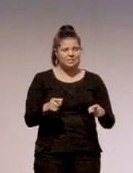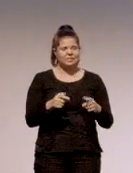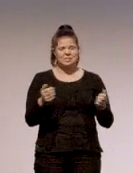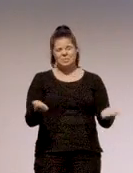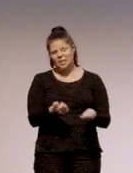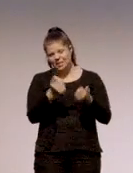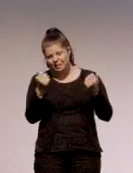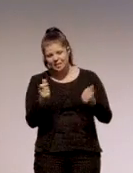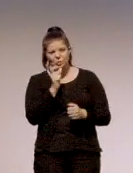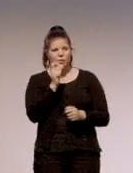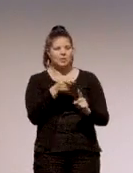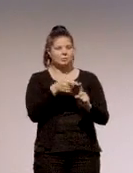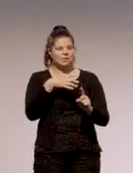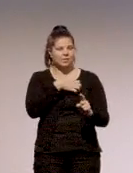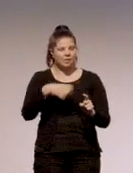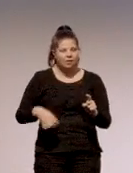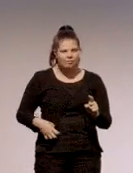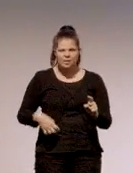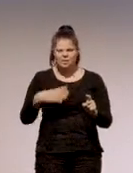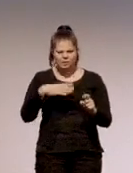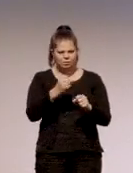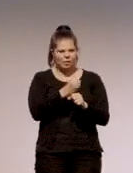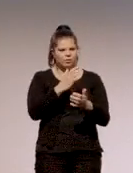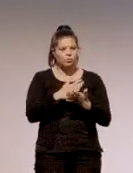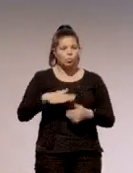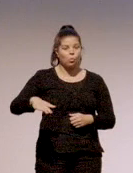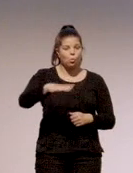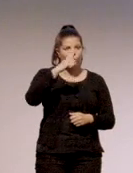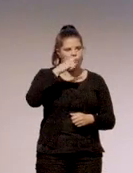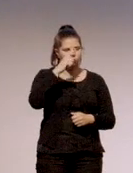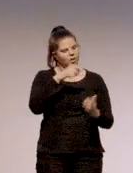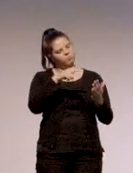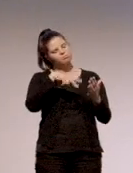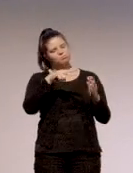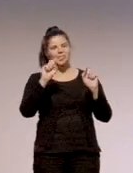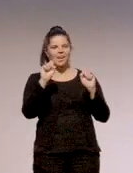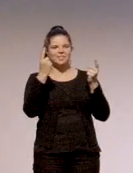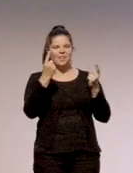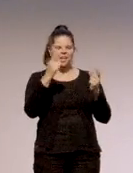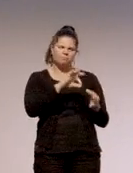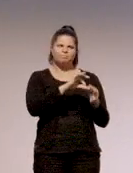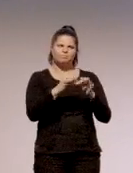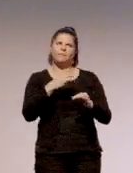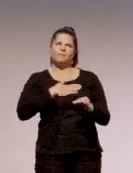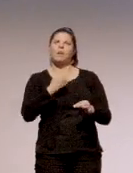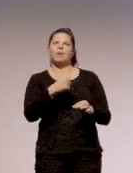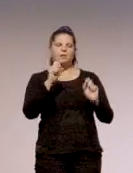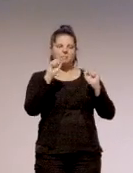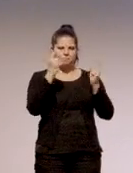sure that the information is consumable and interpretable by all people? So we're spending a lot of time at the moment now looking at content,